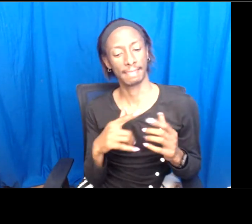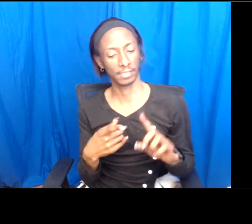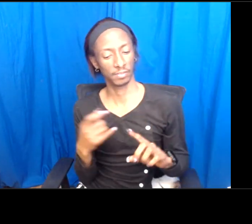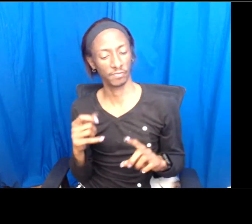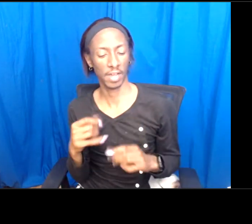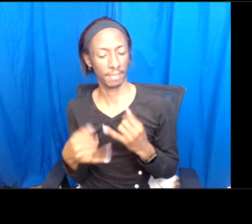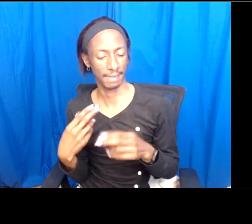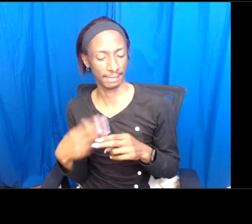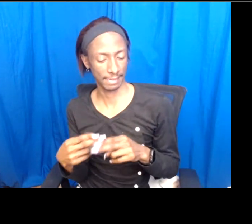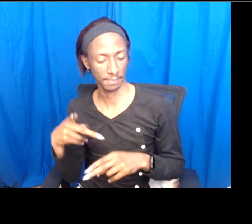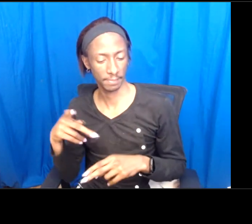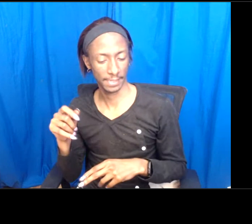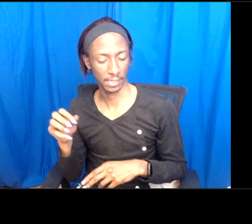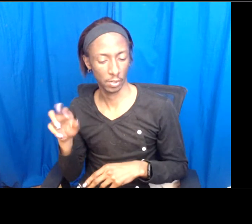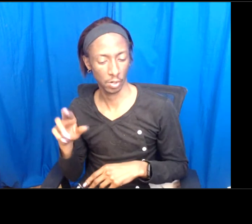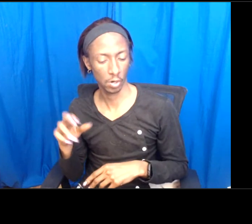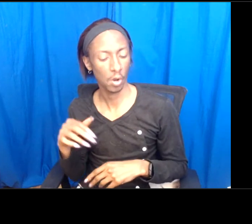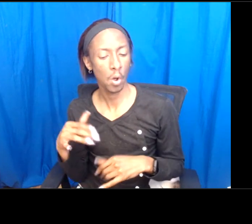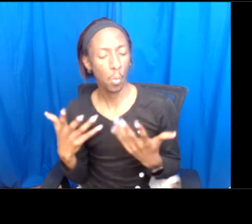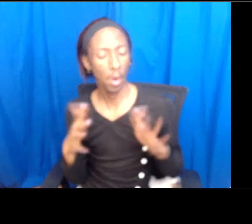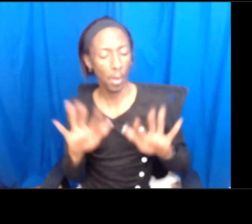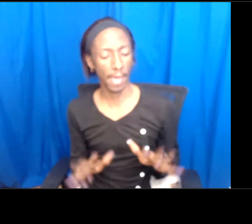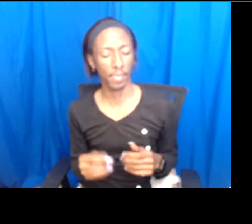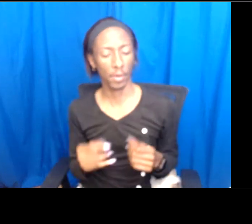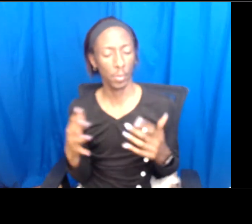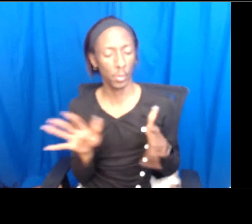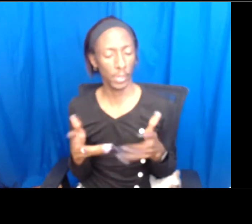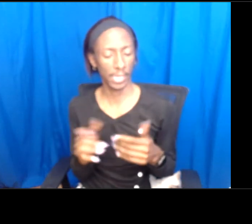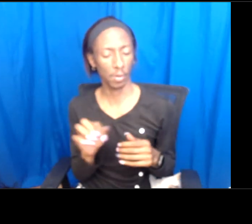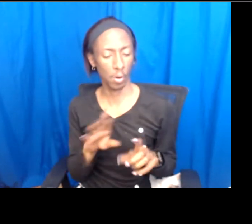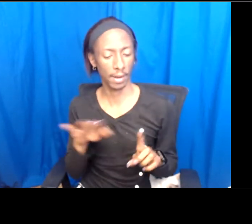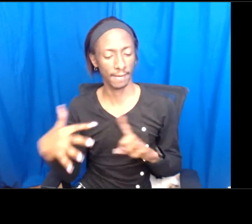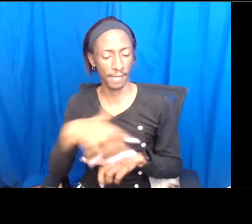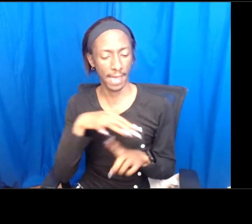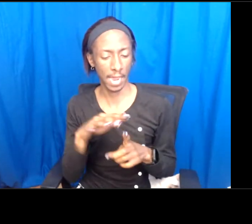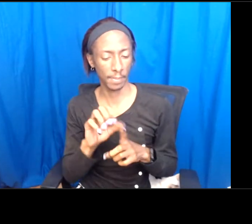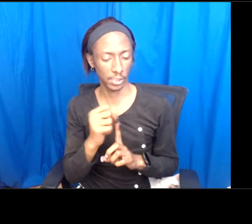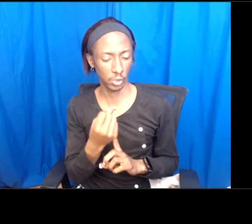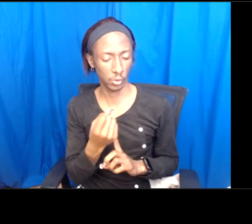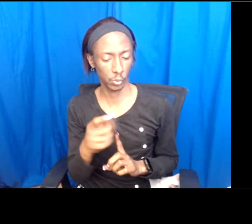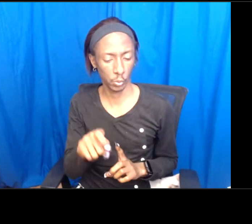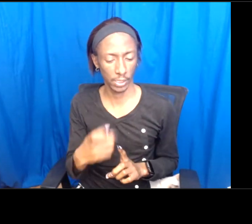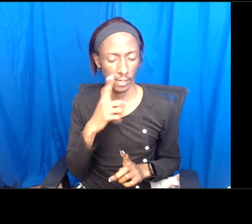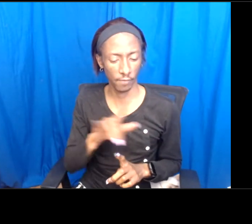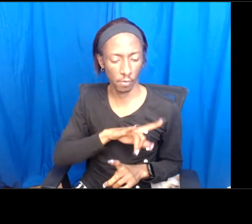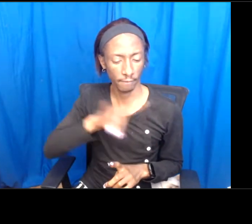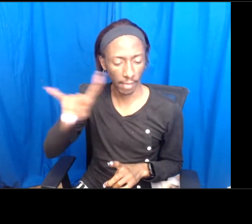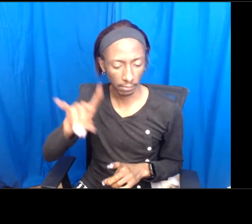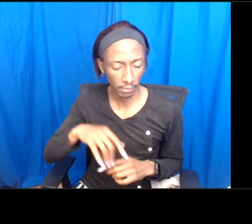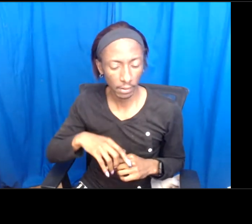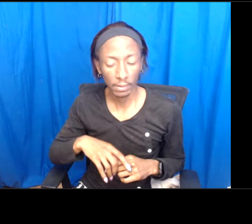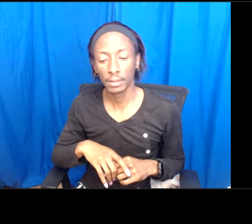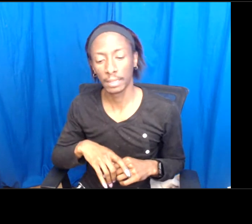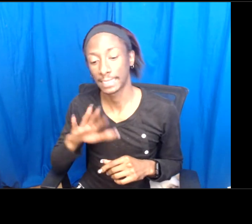"What weather or wind or environmental conditions do you need in order to fly the drones?" Yeah, that's a good question.